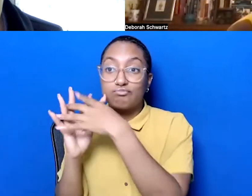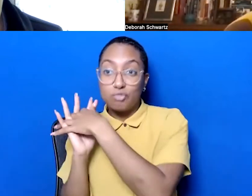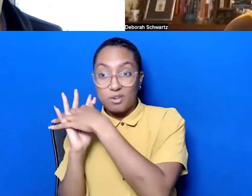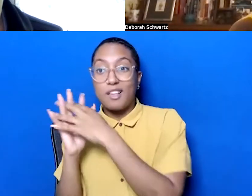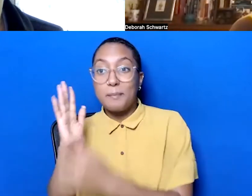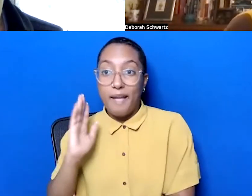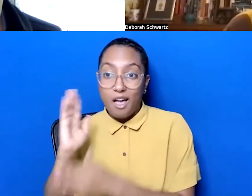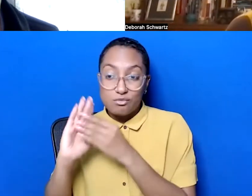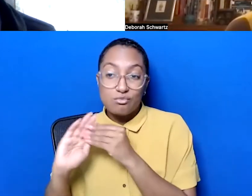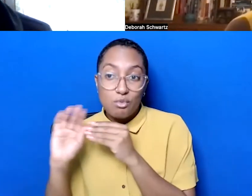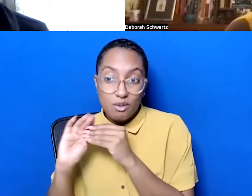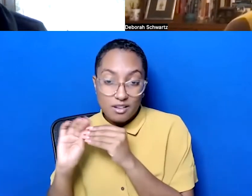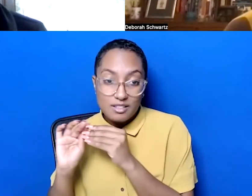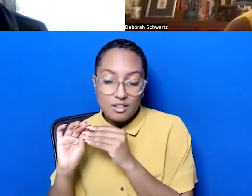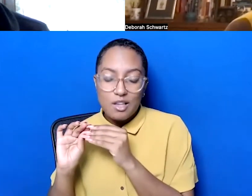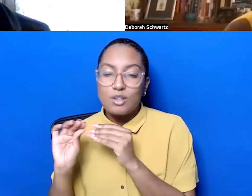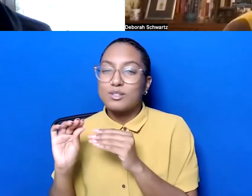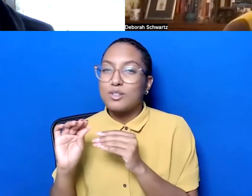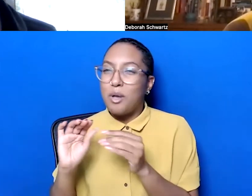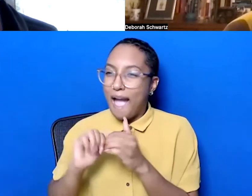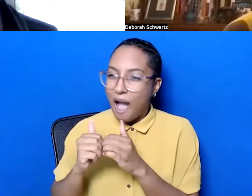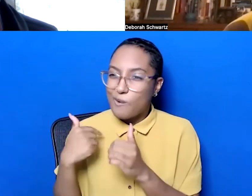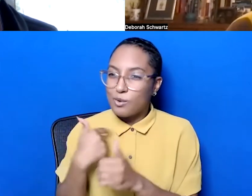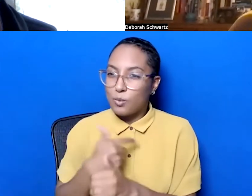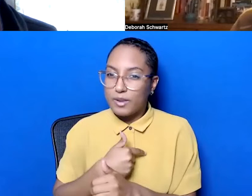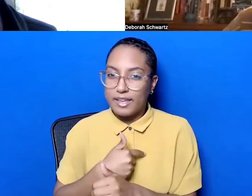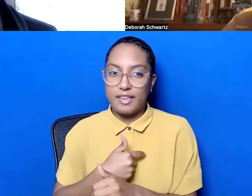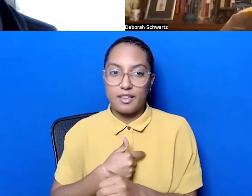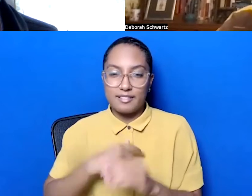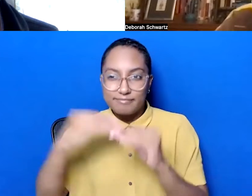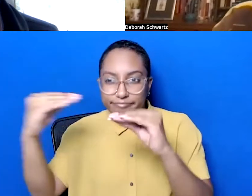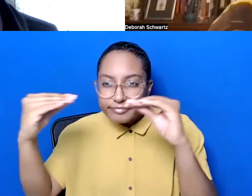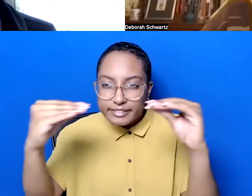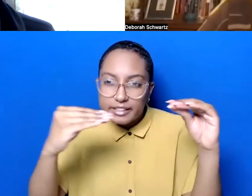And how, how do we make those connections for people, and for the community, and how do we engage